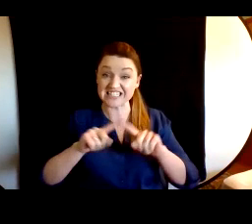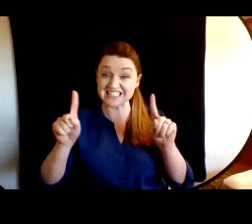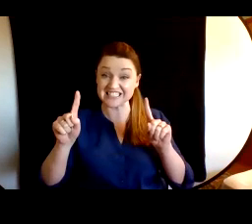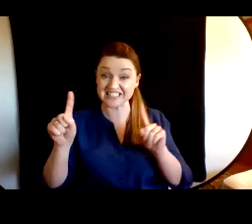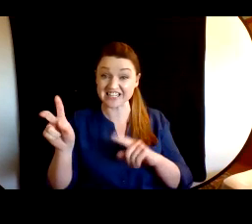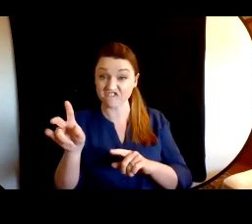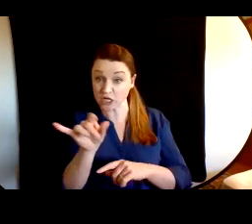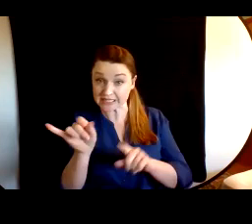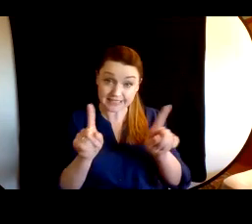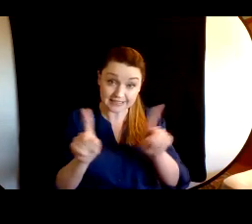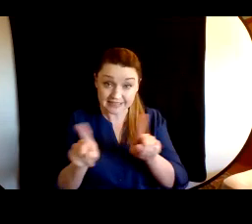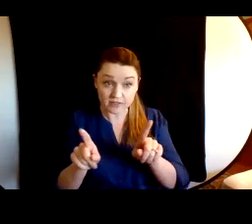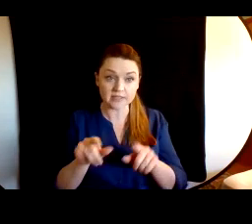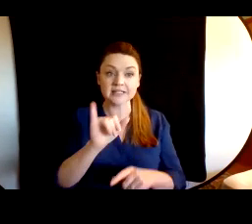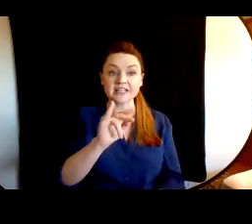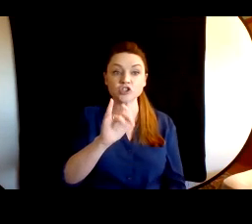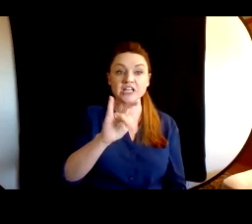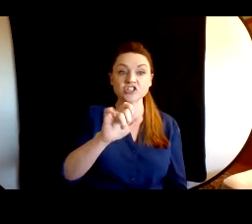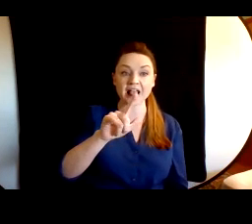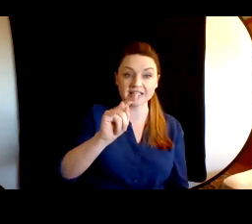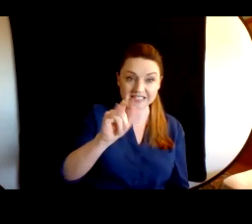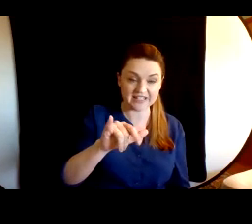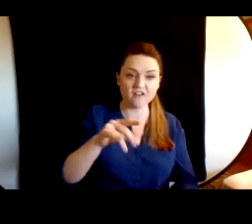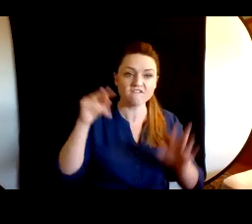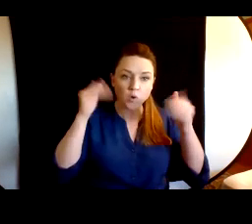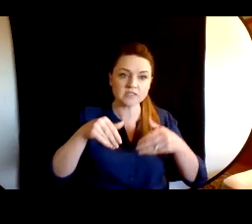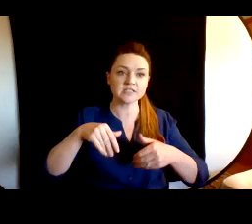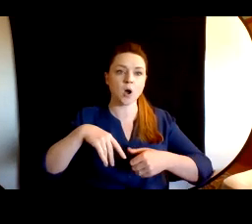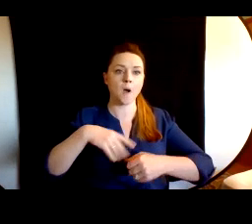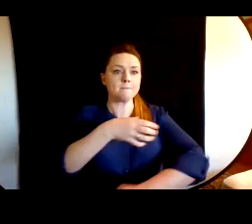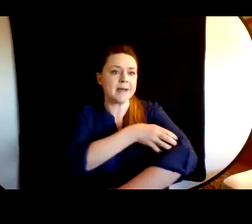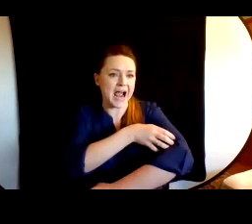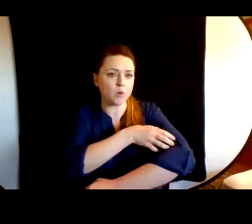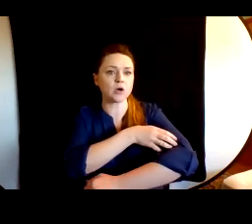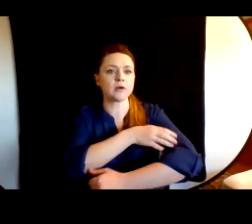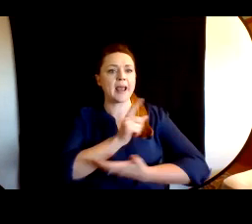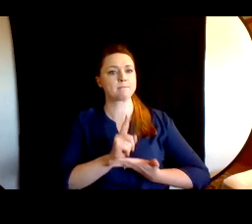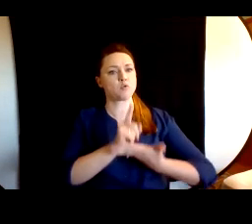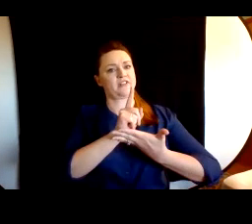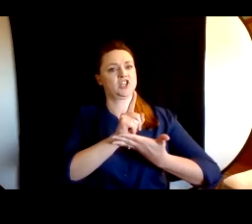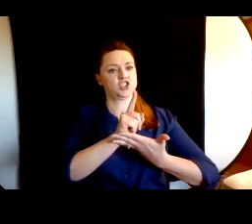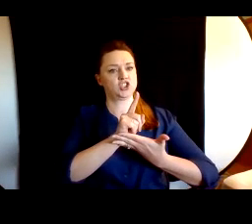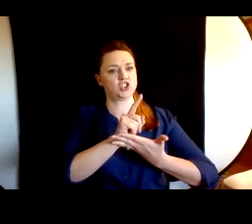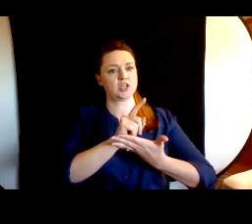intersectionality, more so focuses on power, and privilege and marginalization, and systems of oppression